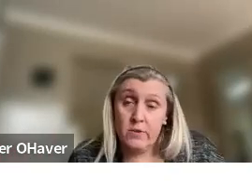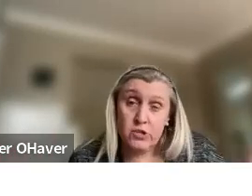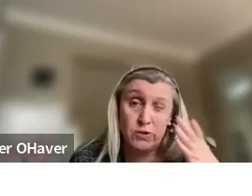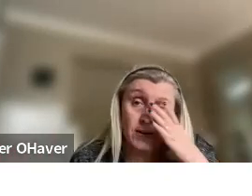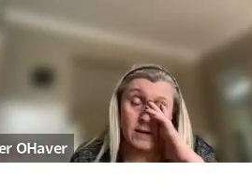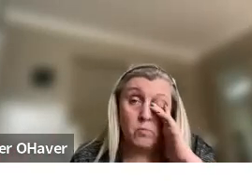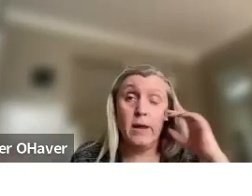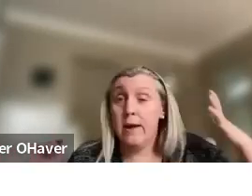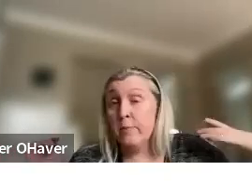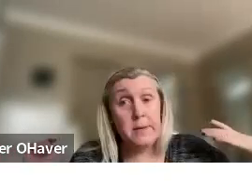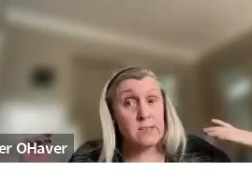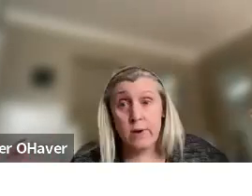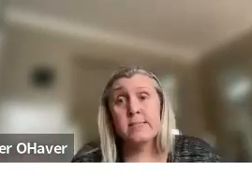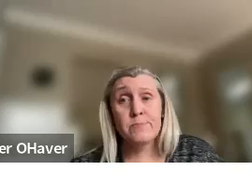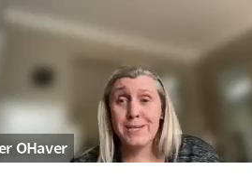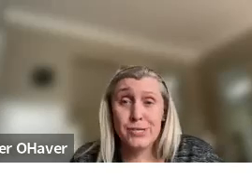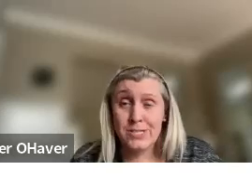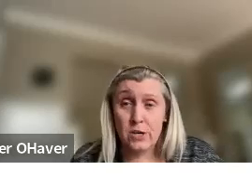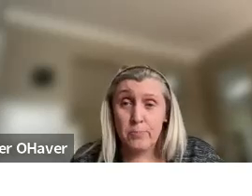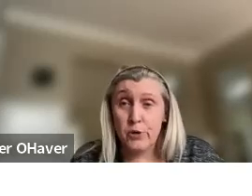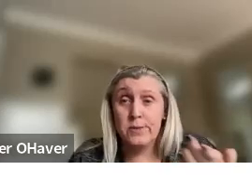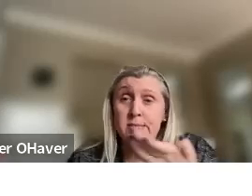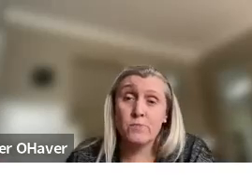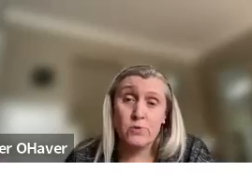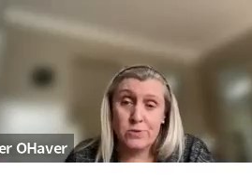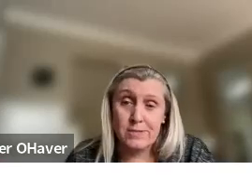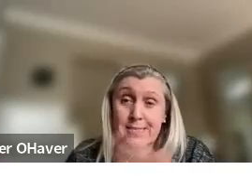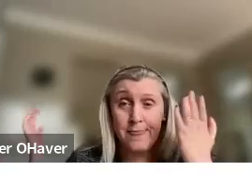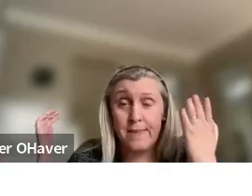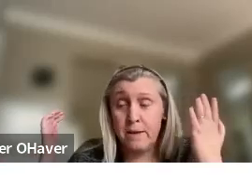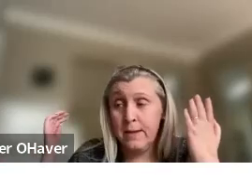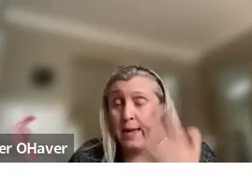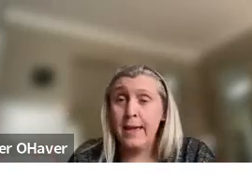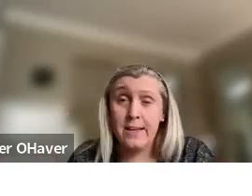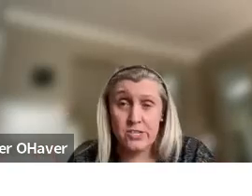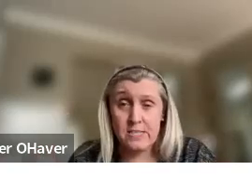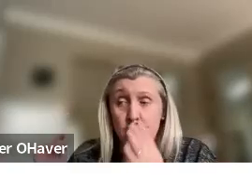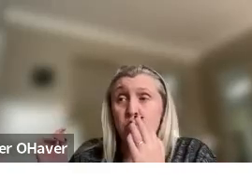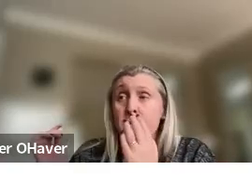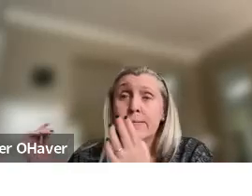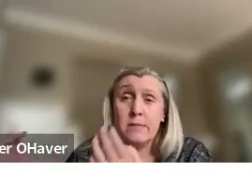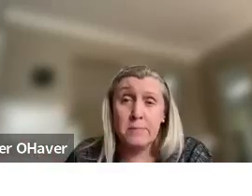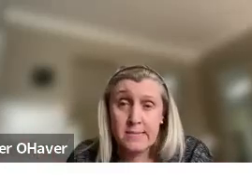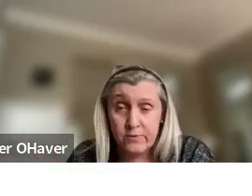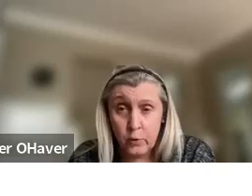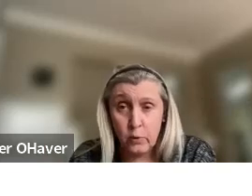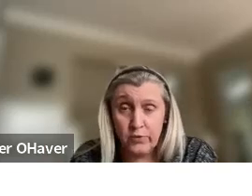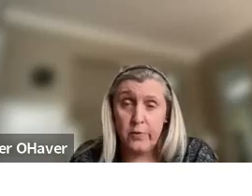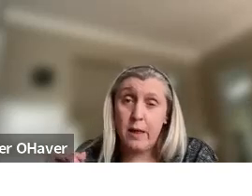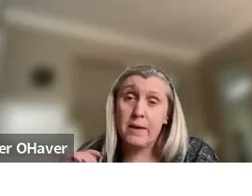How about doing something virtually that for your consumers you can do this in tandem and partnership with all of your centers. Let's do a training and virtual training on what everybody rights and protections per this rule.